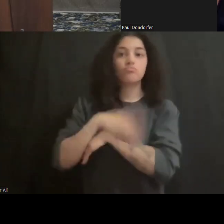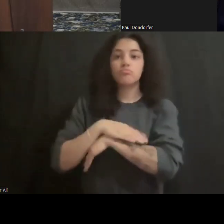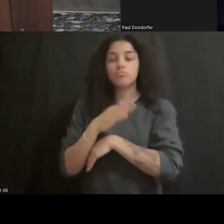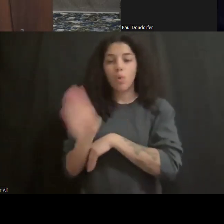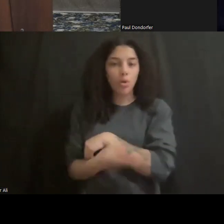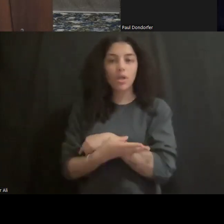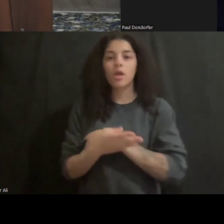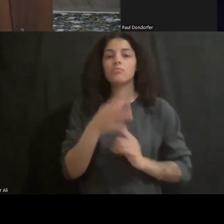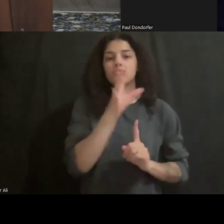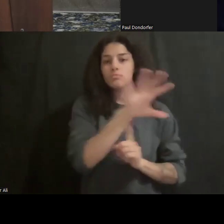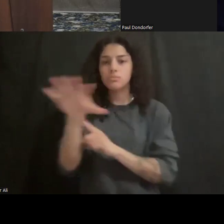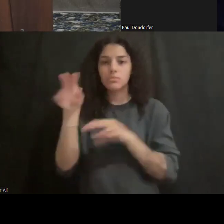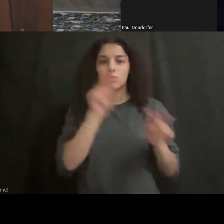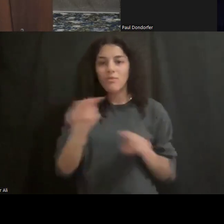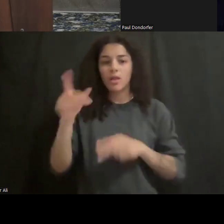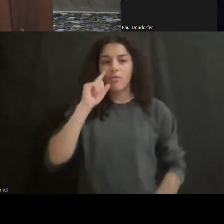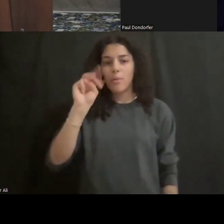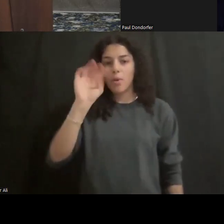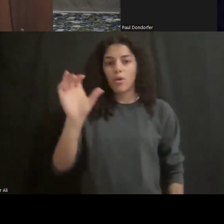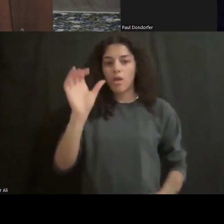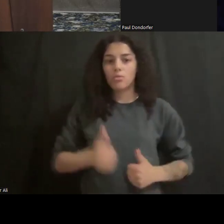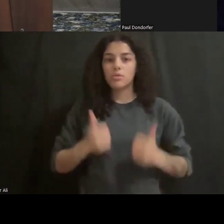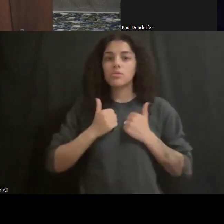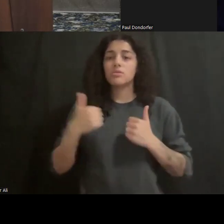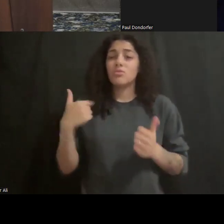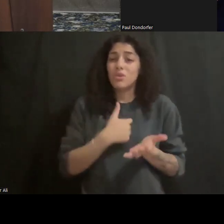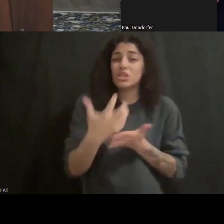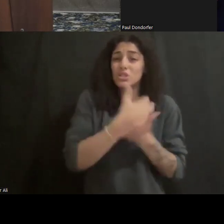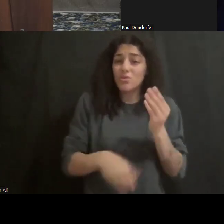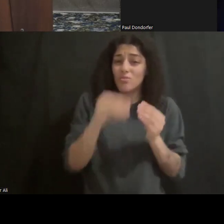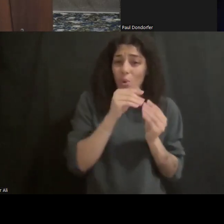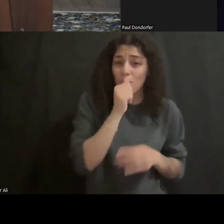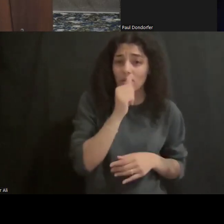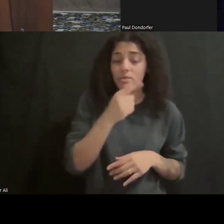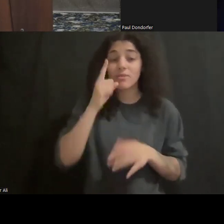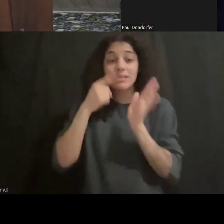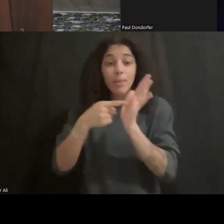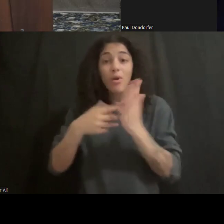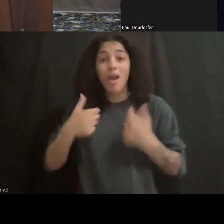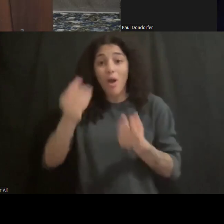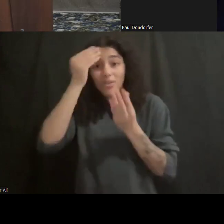need more privacy not less Our health information is hacked Our financial histories are sold Our